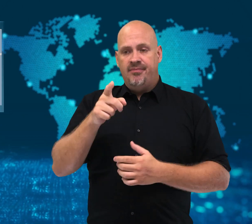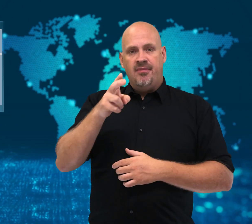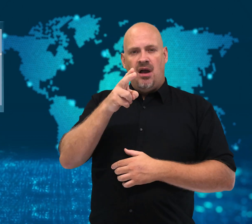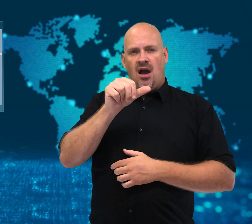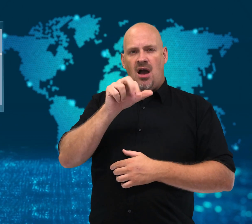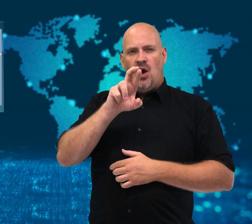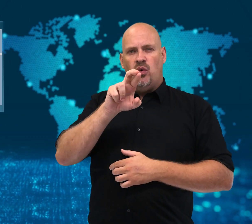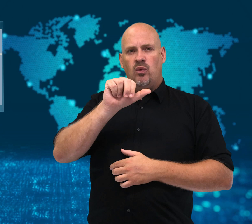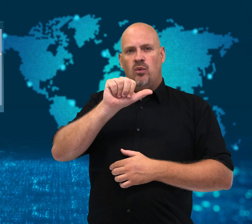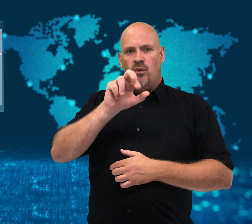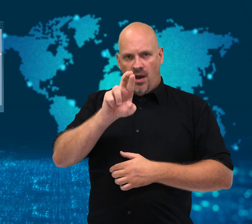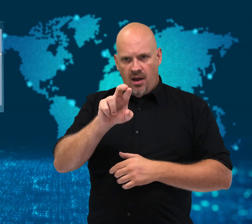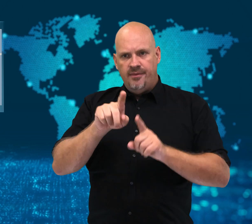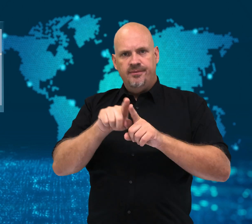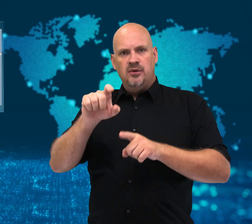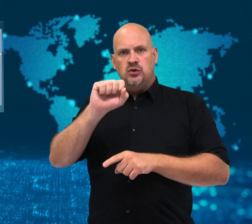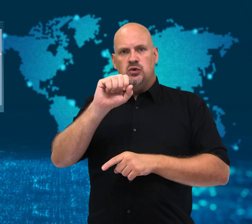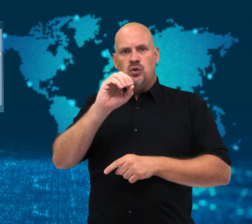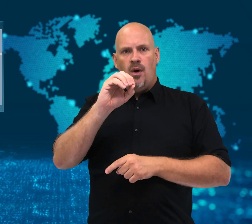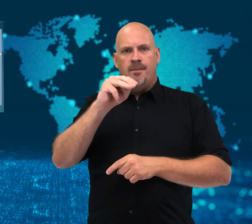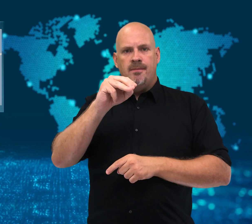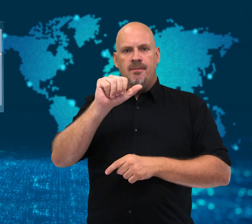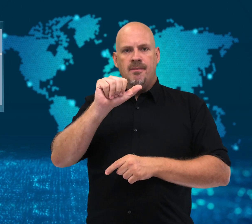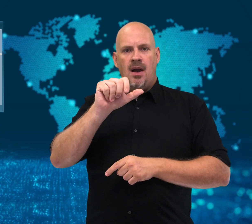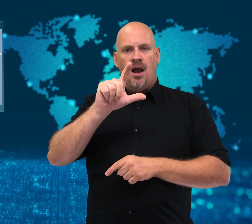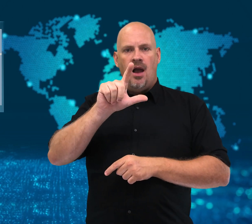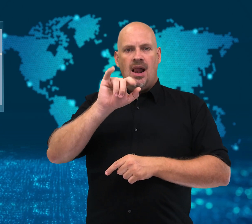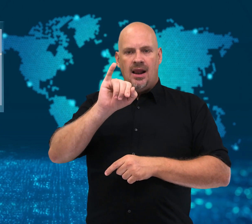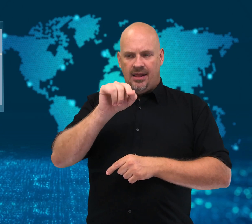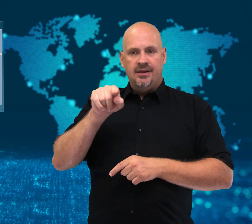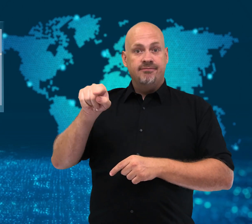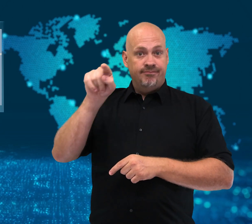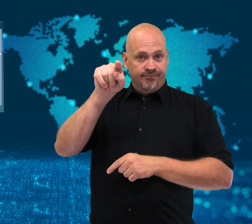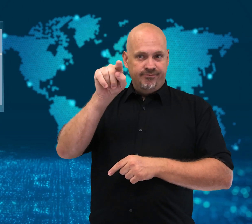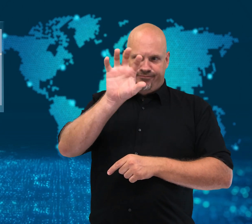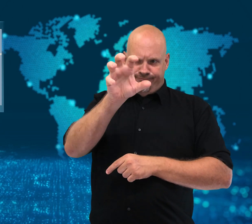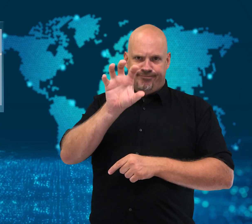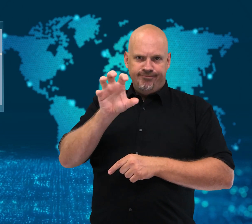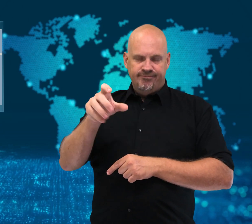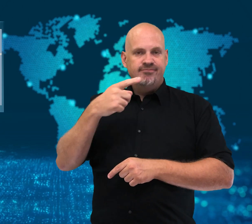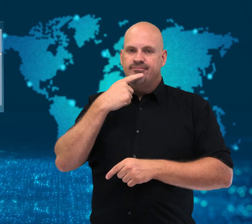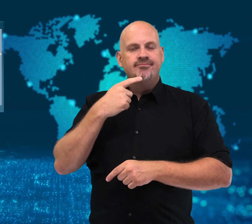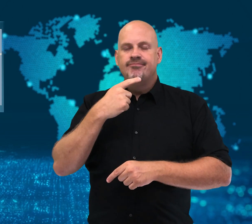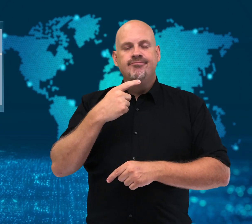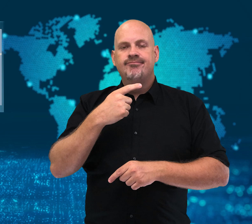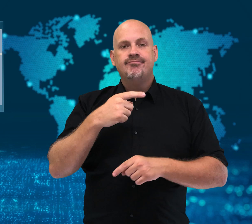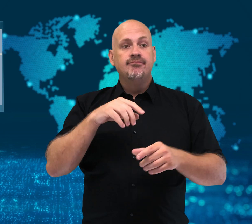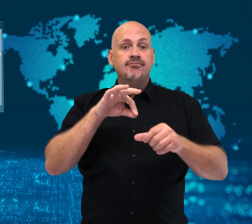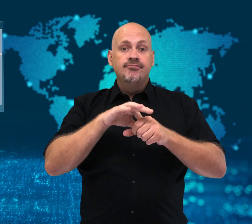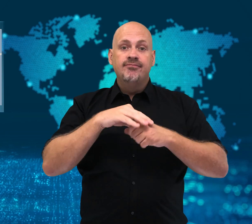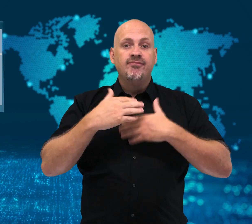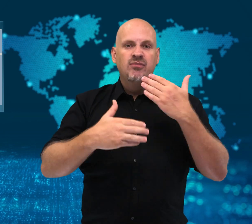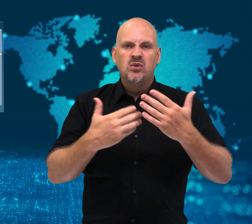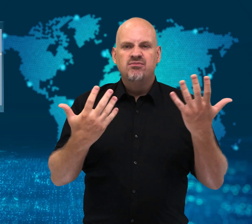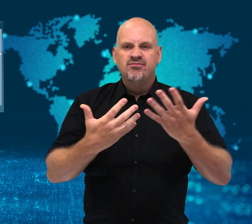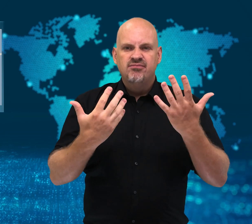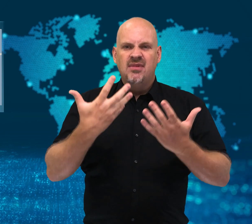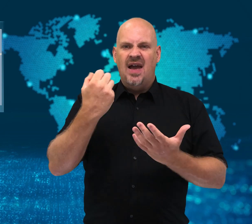The Harar and Somali regions both said their elections